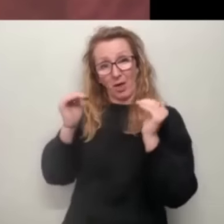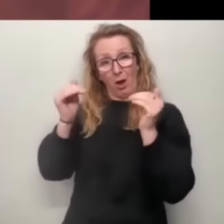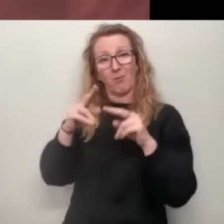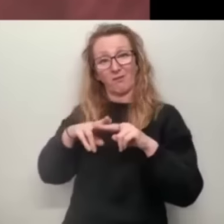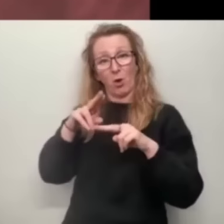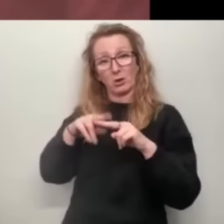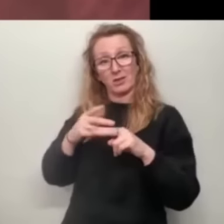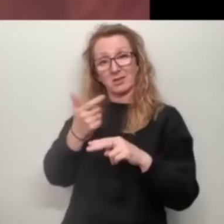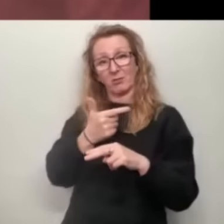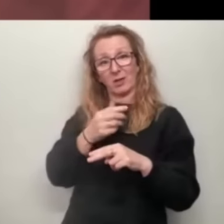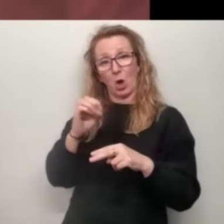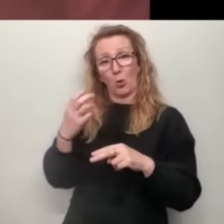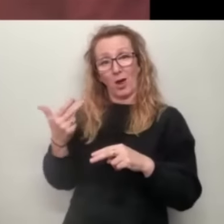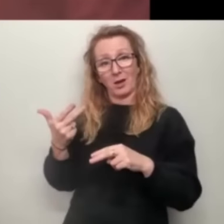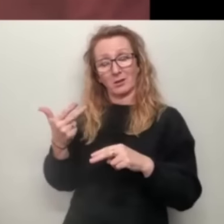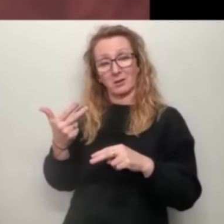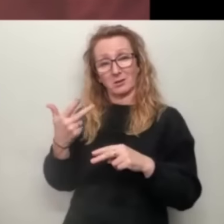and founding the Coalbrookdale Company.